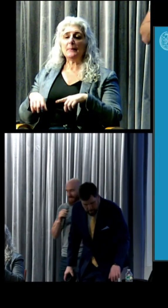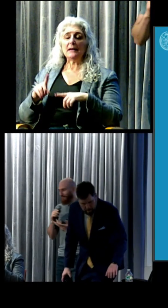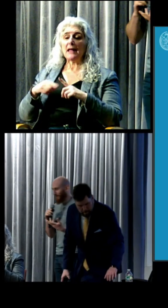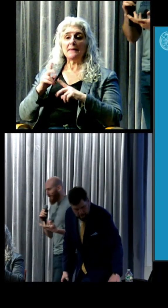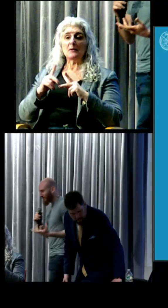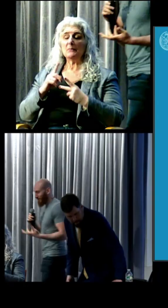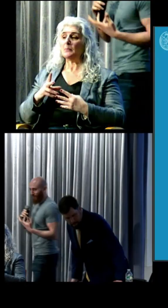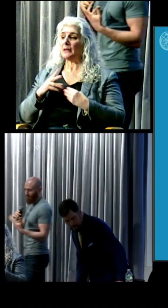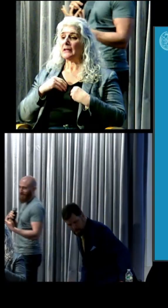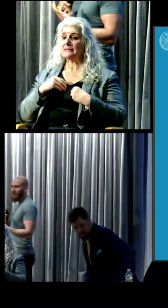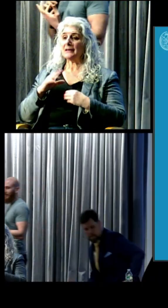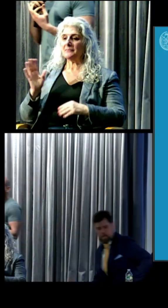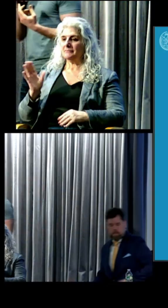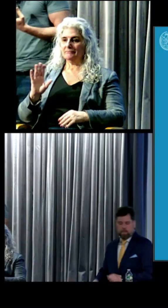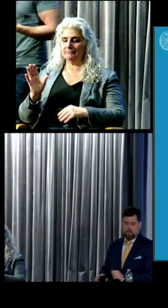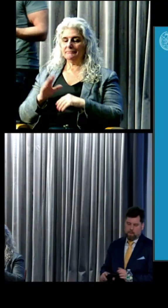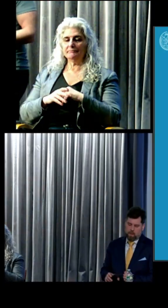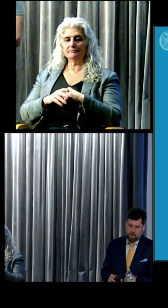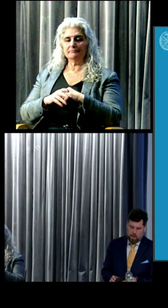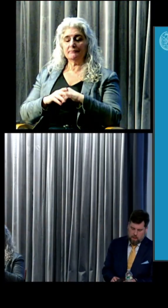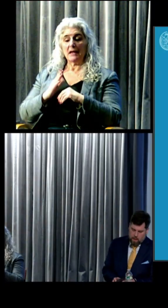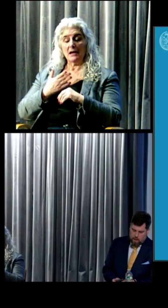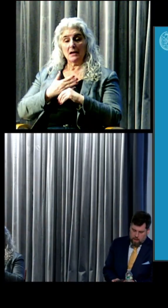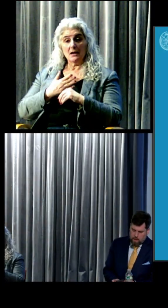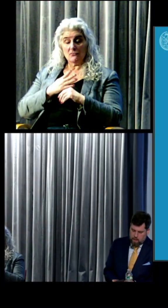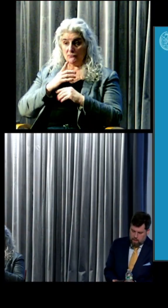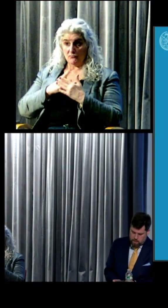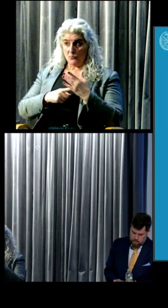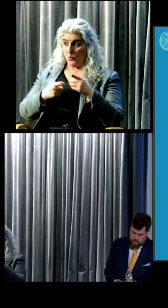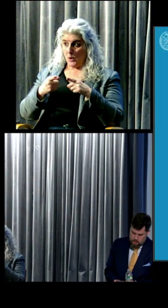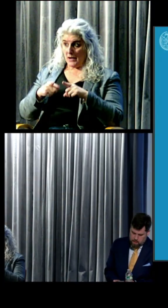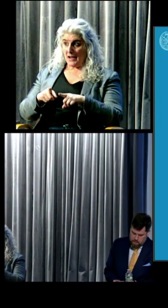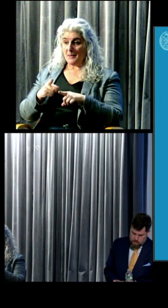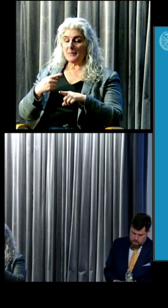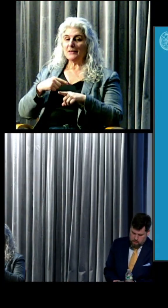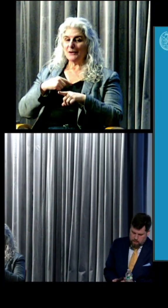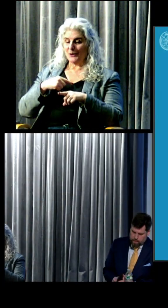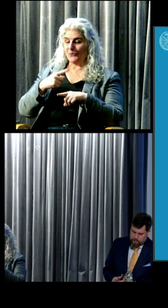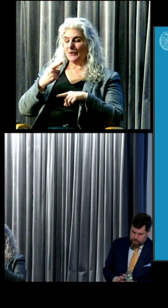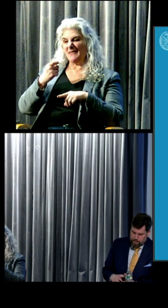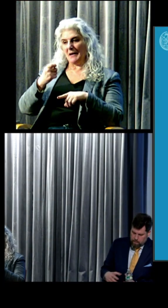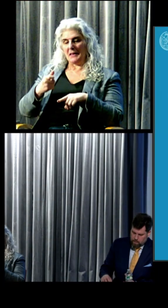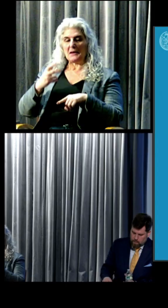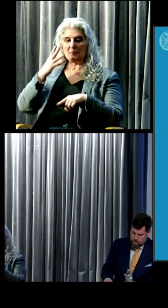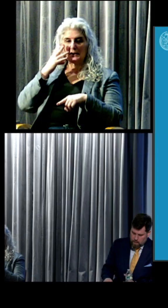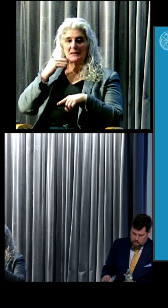So one of the other things that NYSCI let us know when we started this process is, you know, not